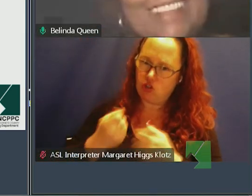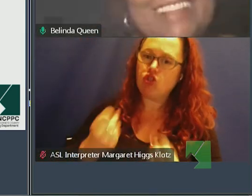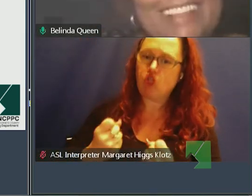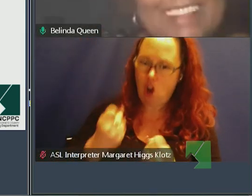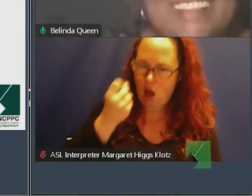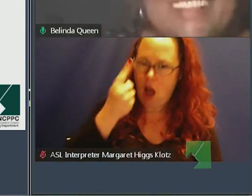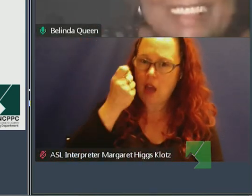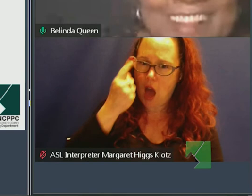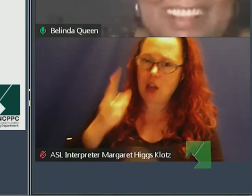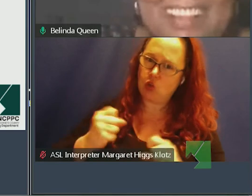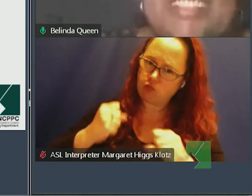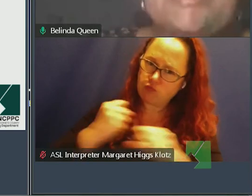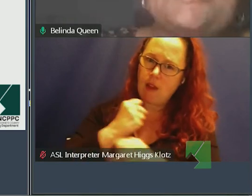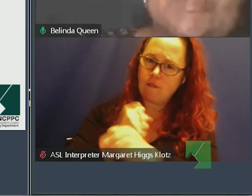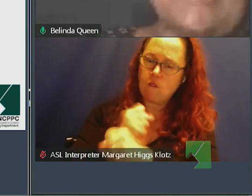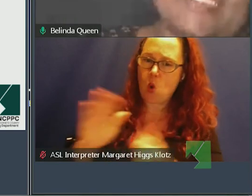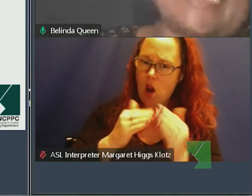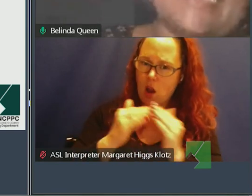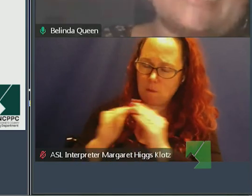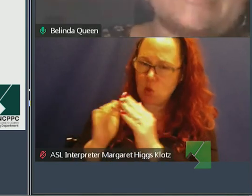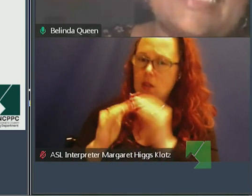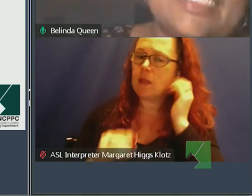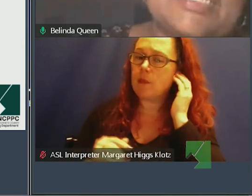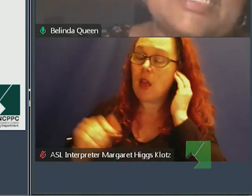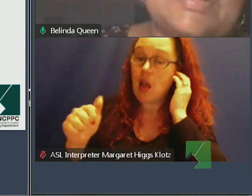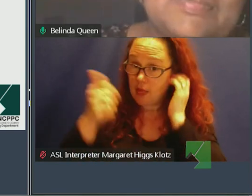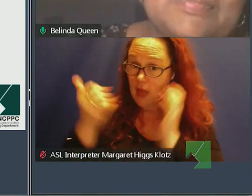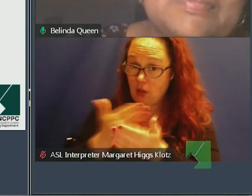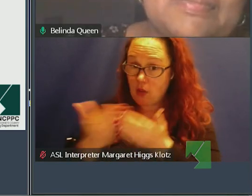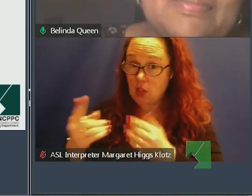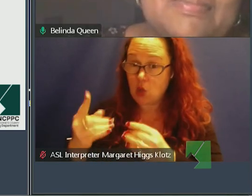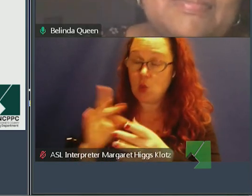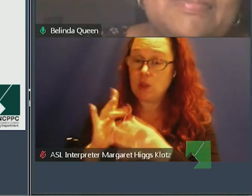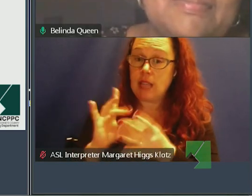the other thing you said was that you were on obviously on the school board. And we do know that.